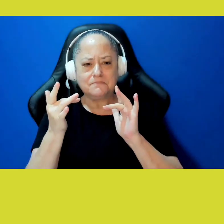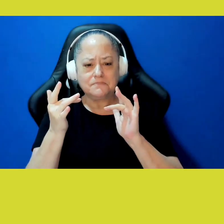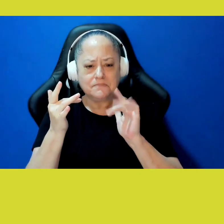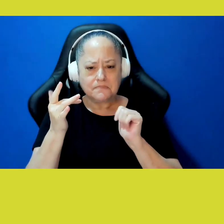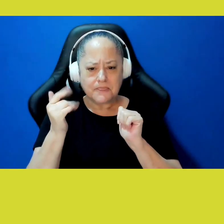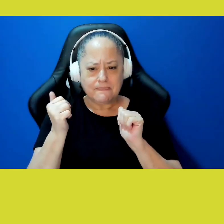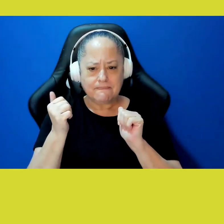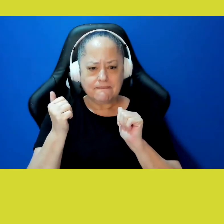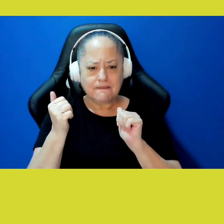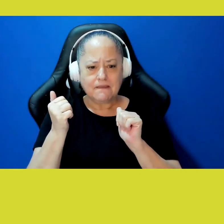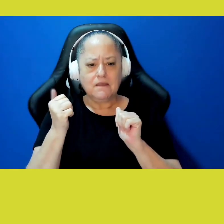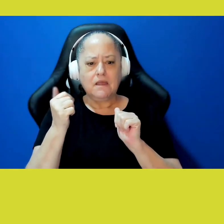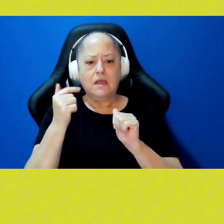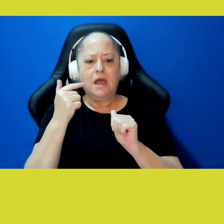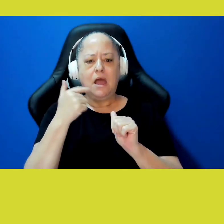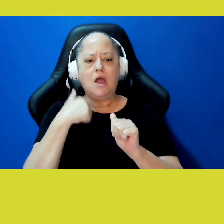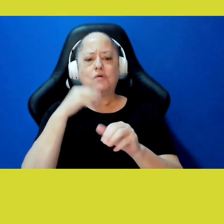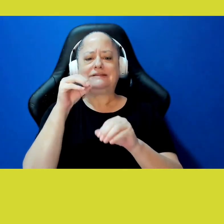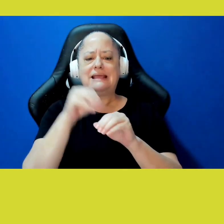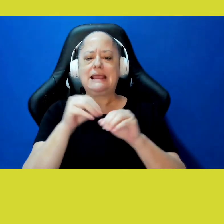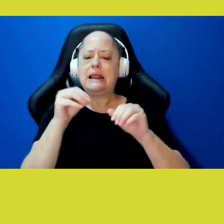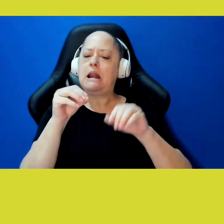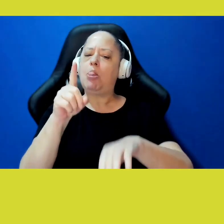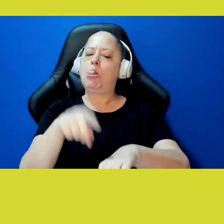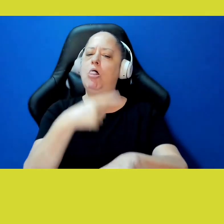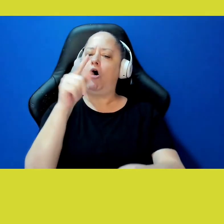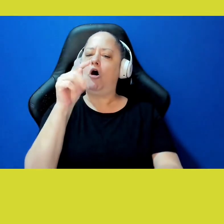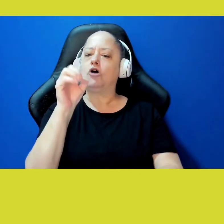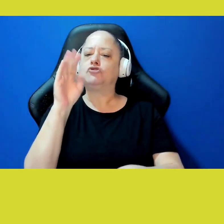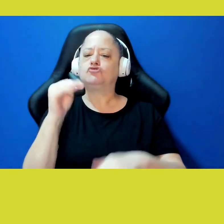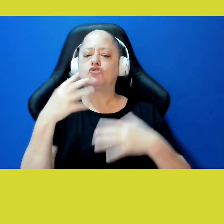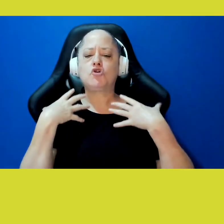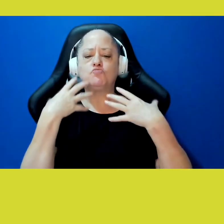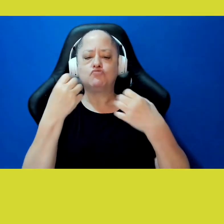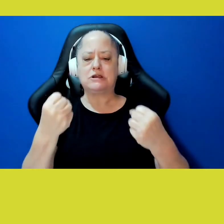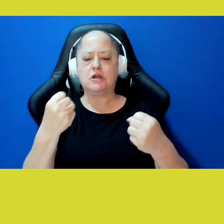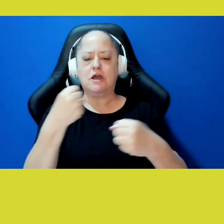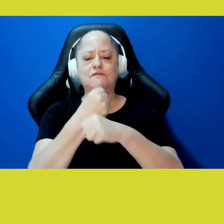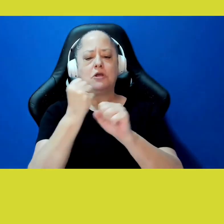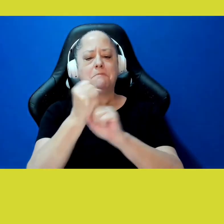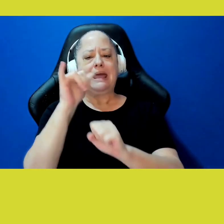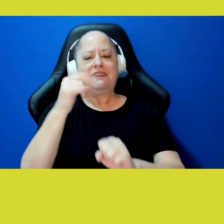to be able to make that decision on my own when I could